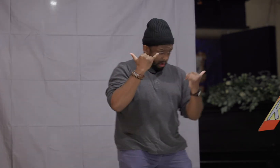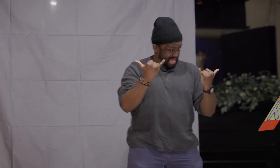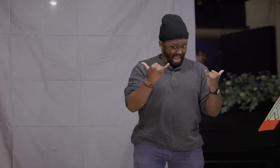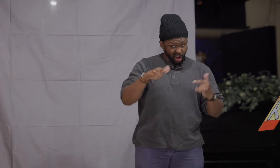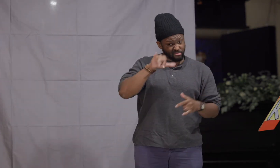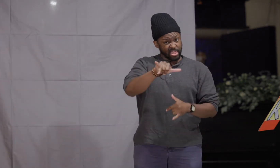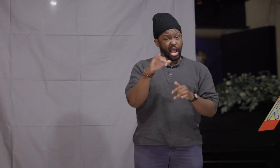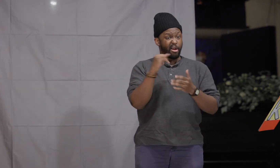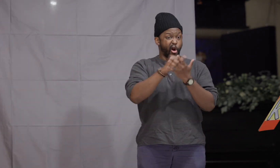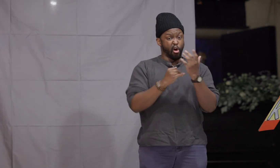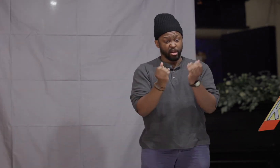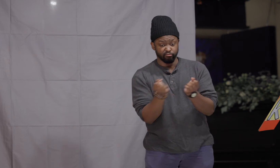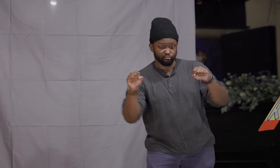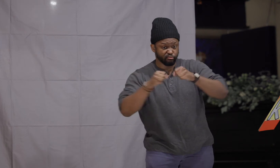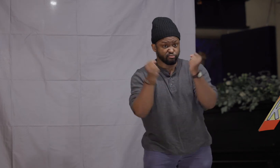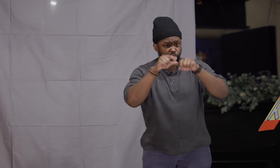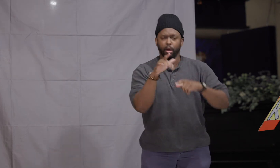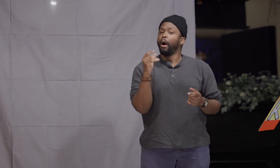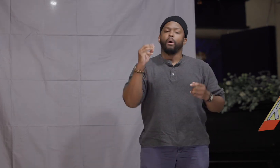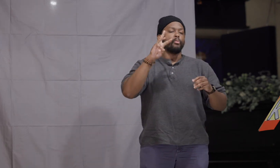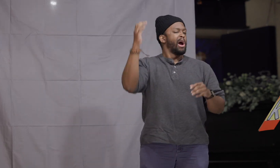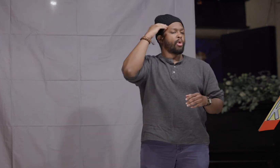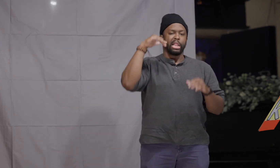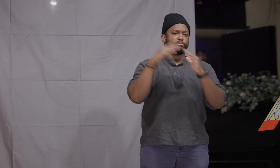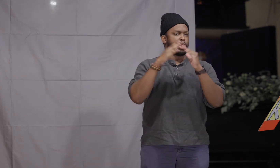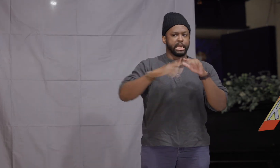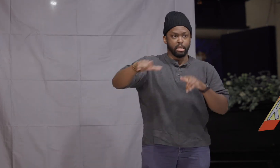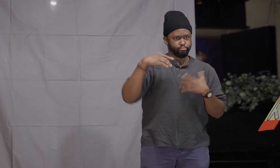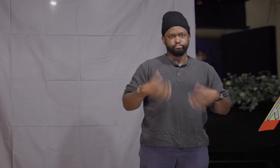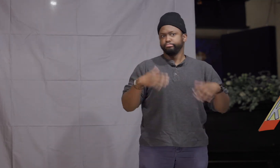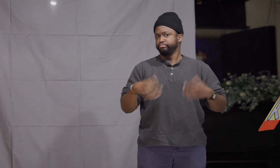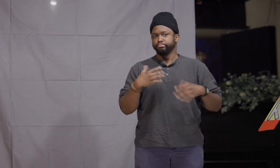That artist who created all of these gates becomes very well-known in the community.